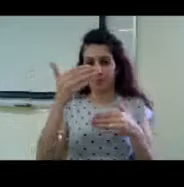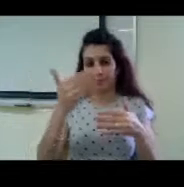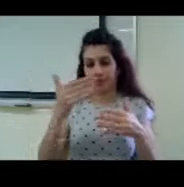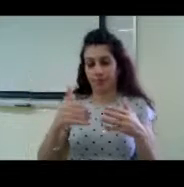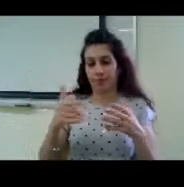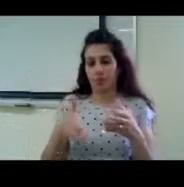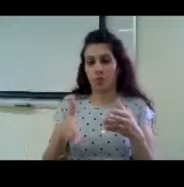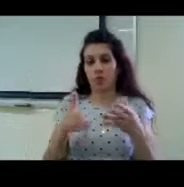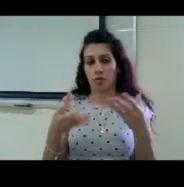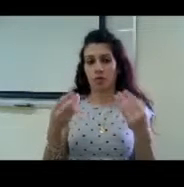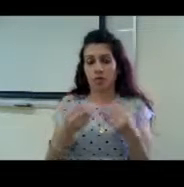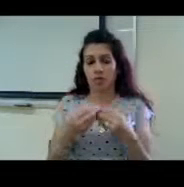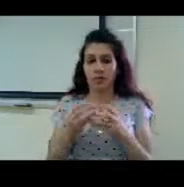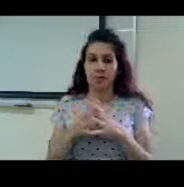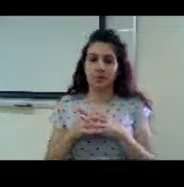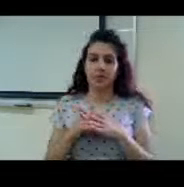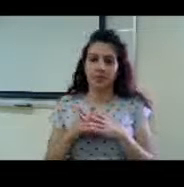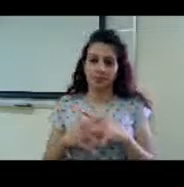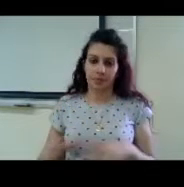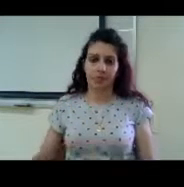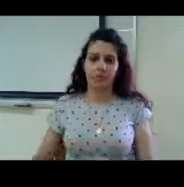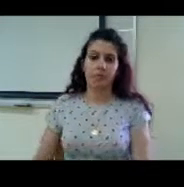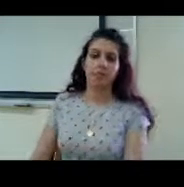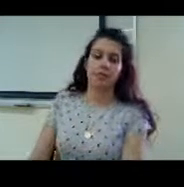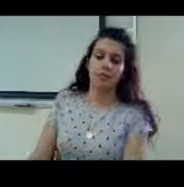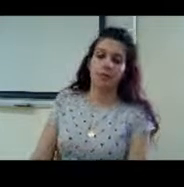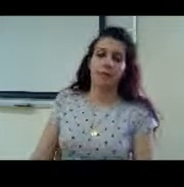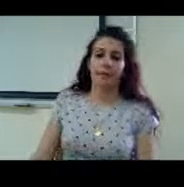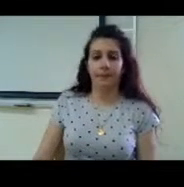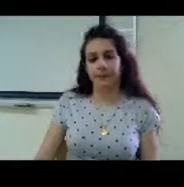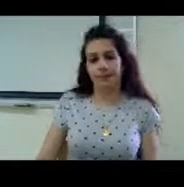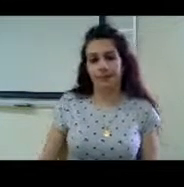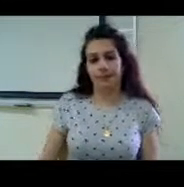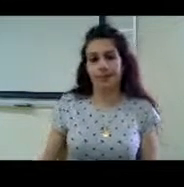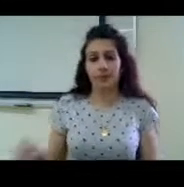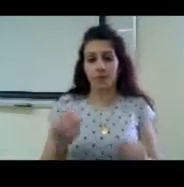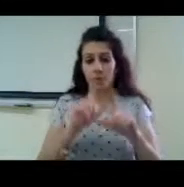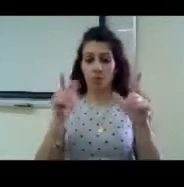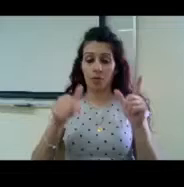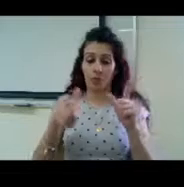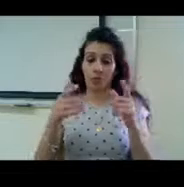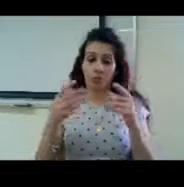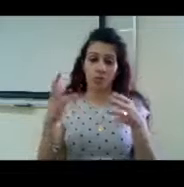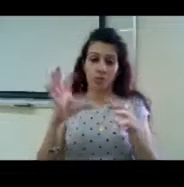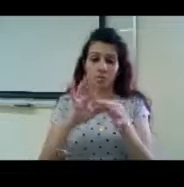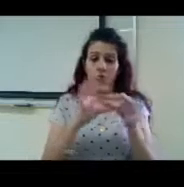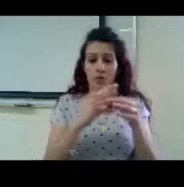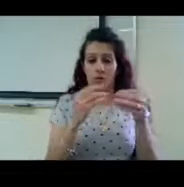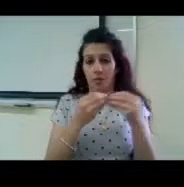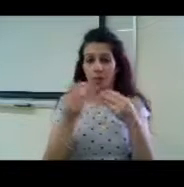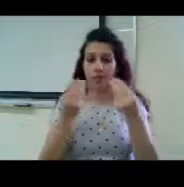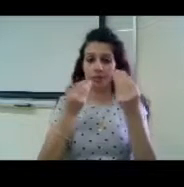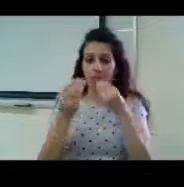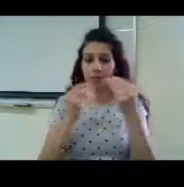already by dr. muta and our colleagues from discussing the colibri online and